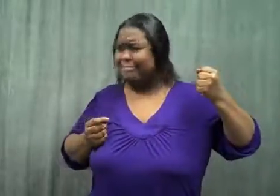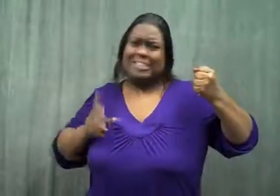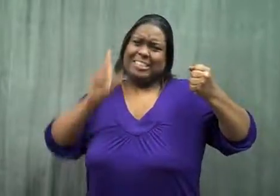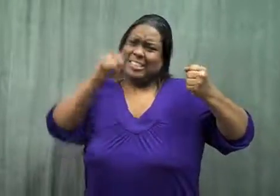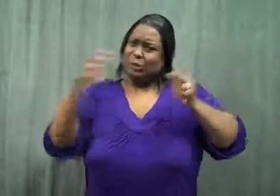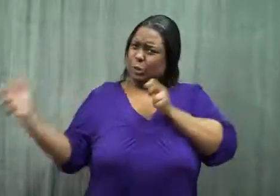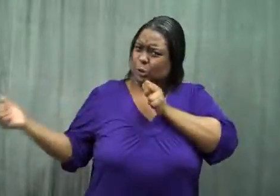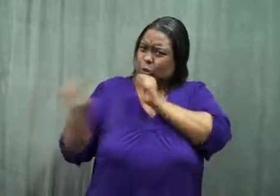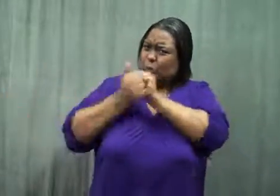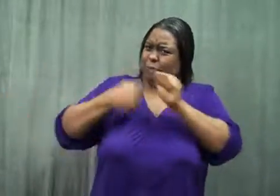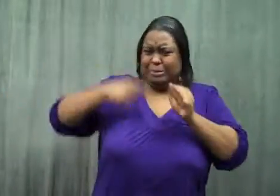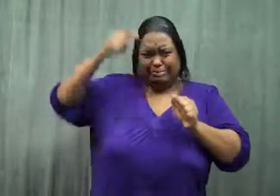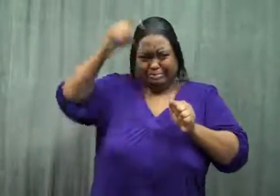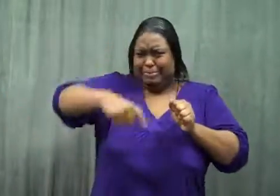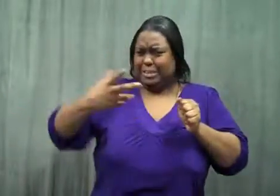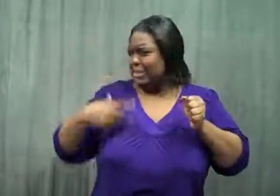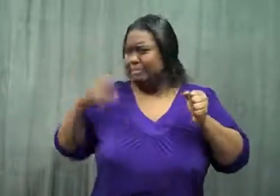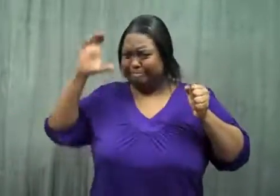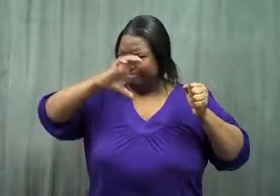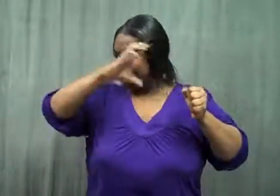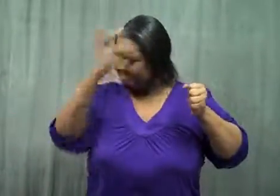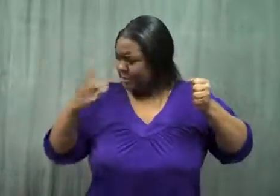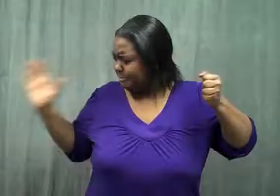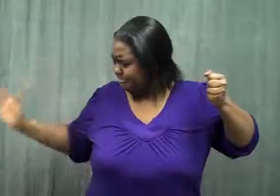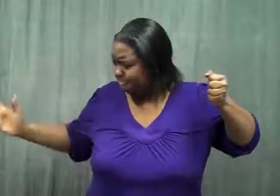He thought, "I'll have to take them with me while I look."